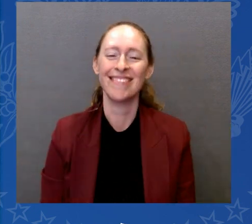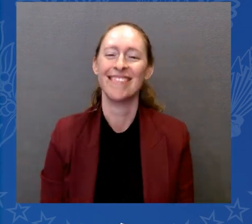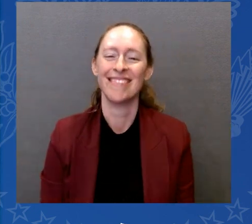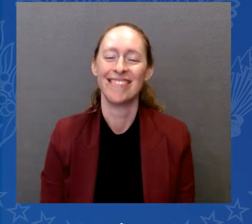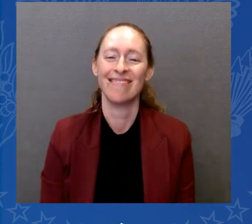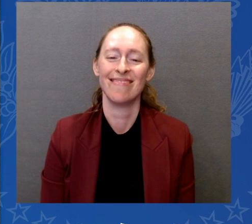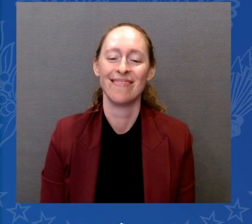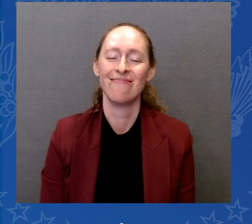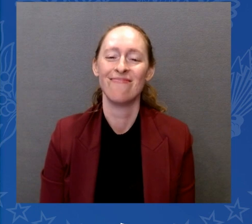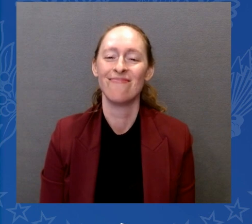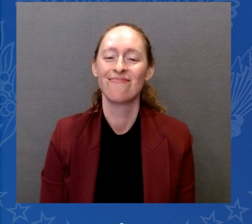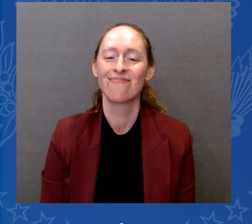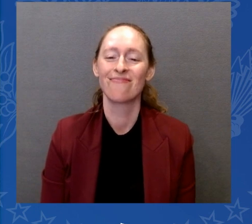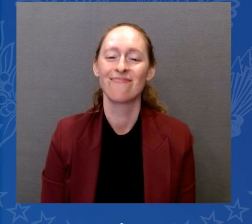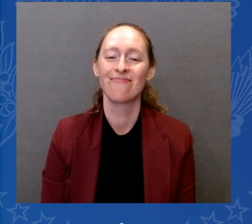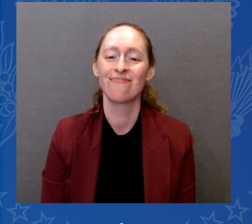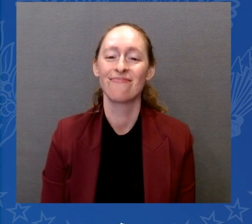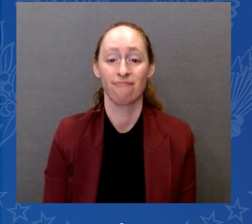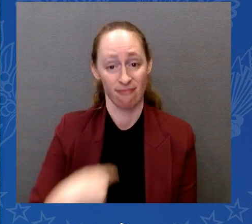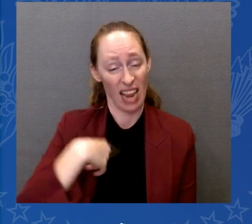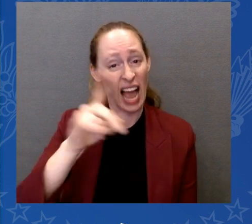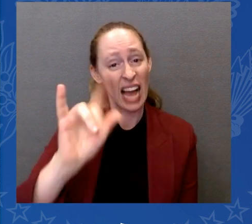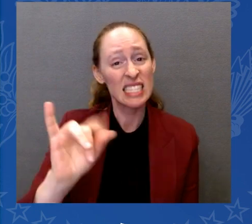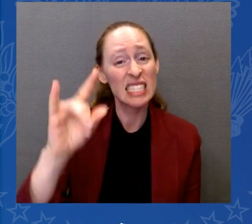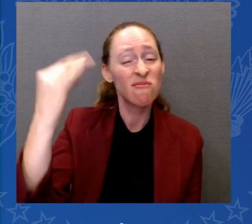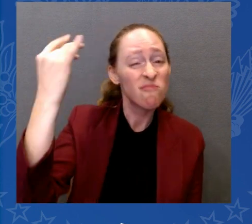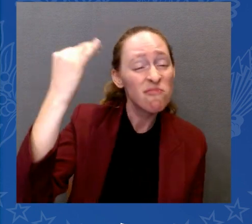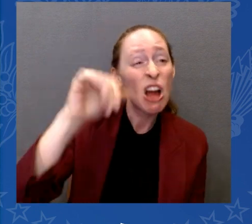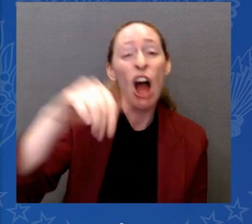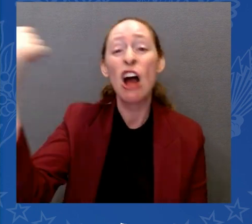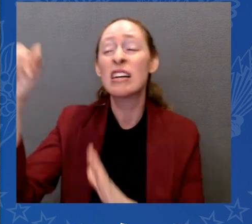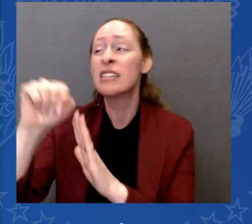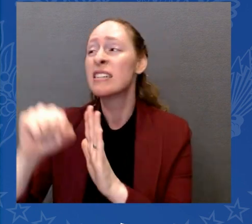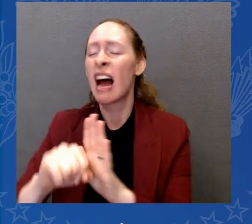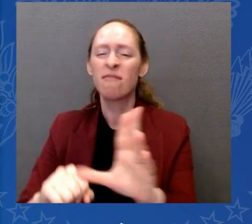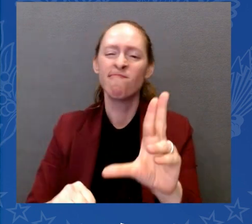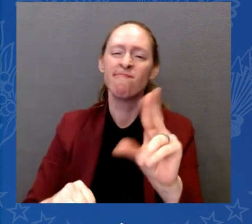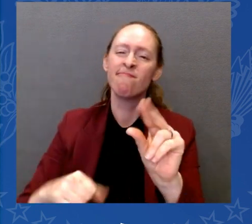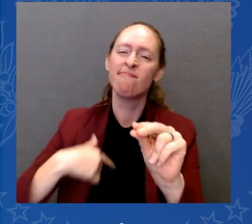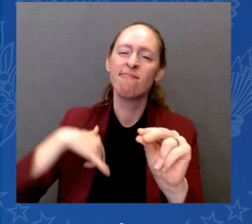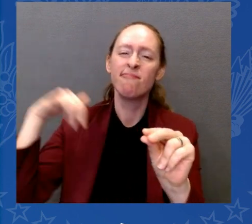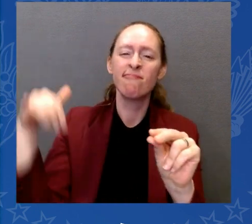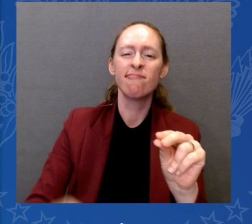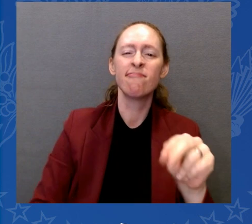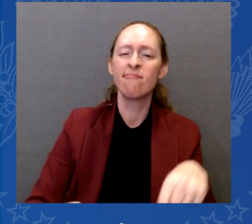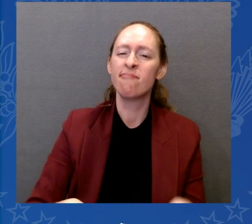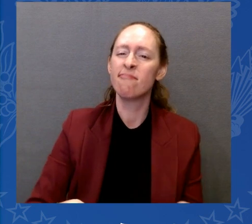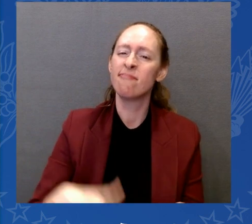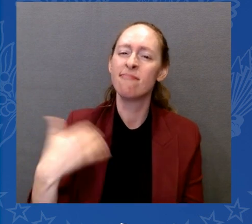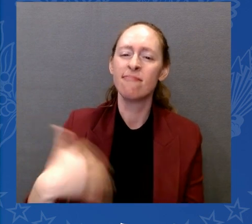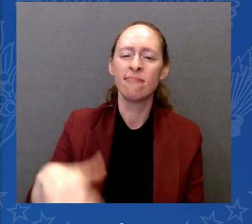and I love the people in it. You can feel the energy of these communities. We've all been bonded and shared love